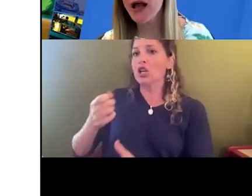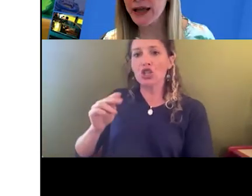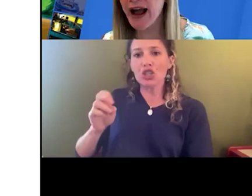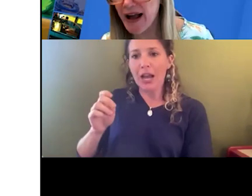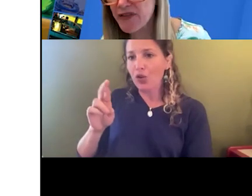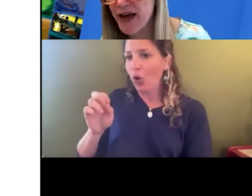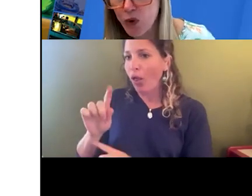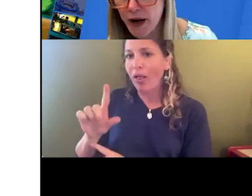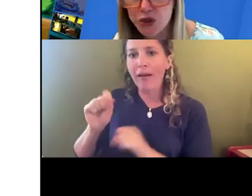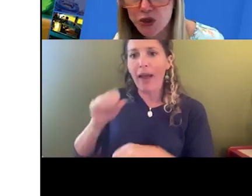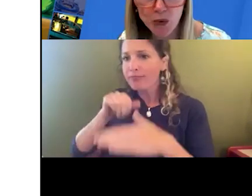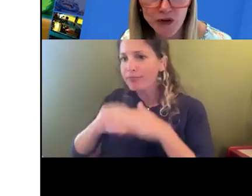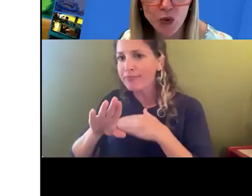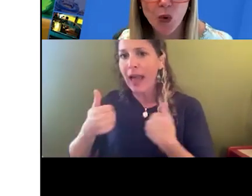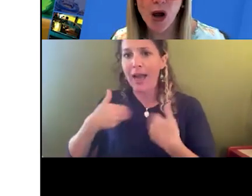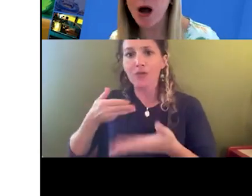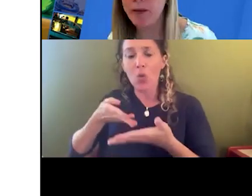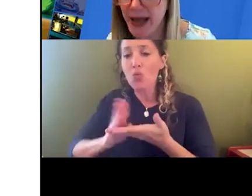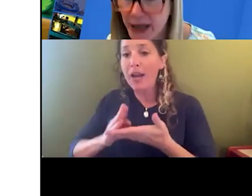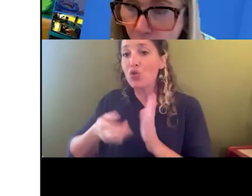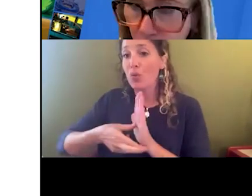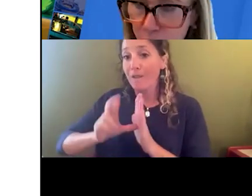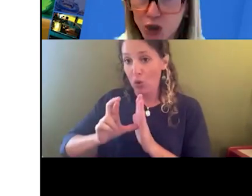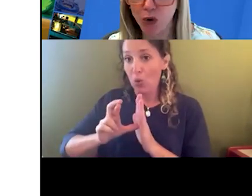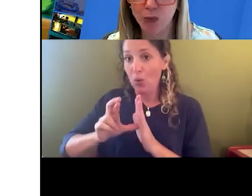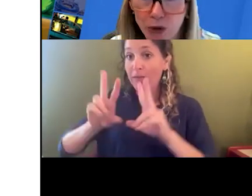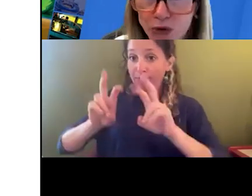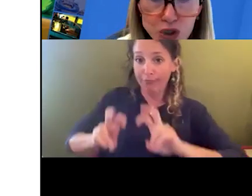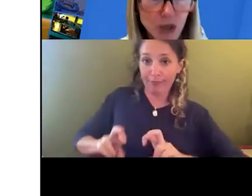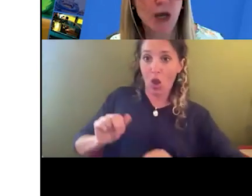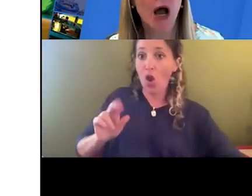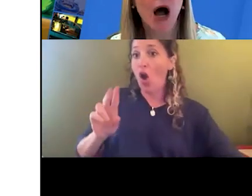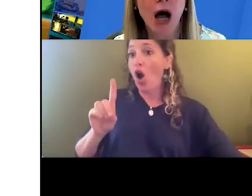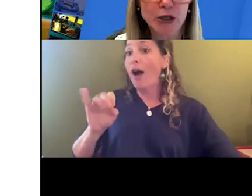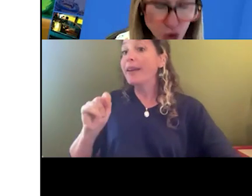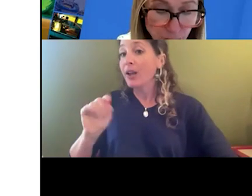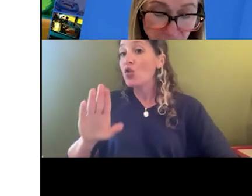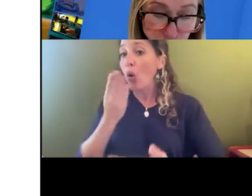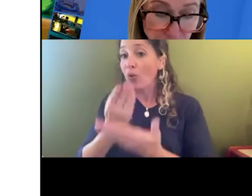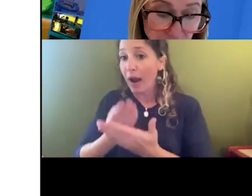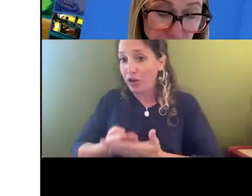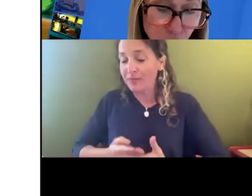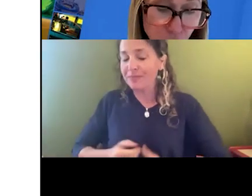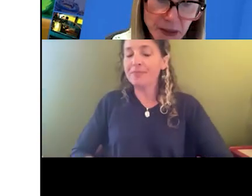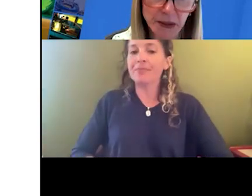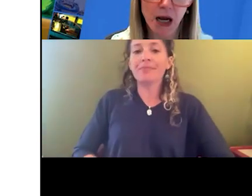and have that right to review and audit your records. Termination and enforcement.